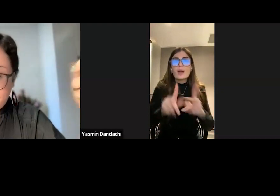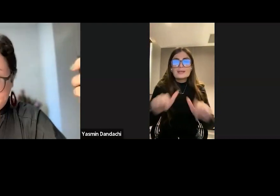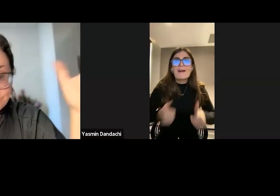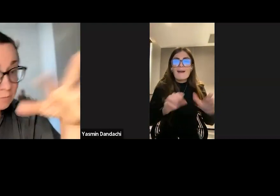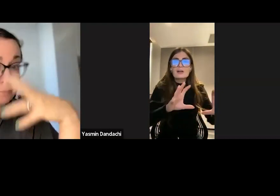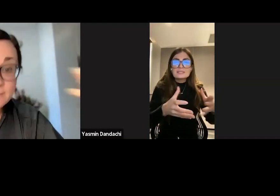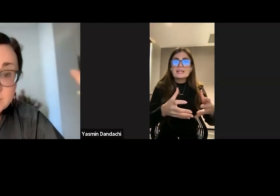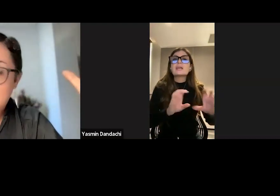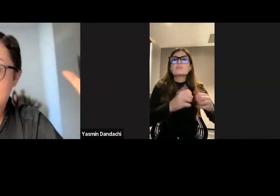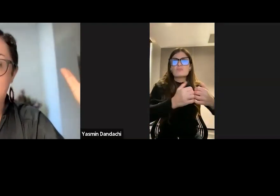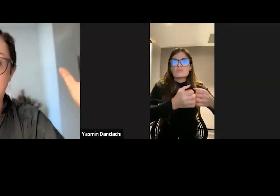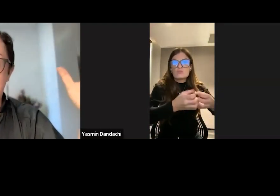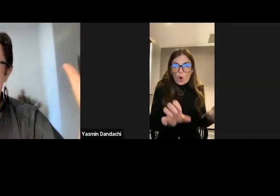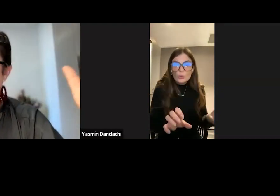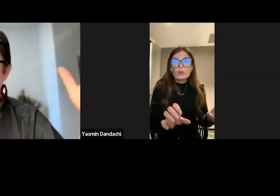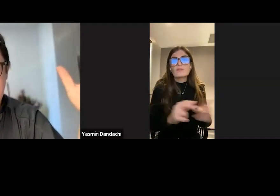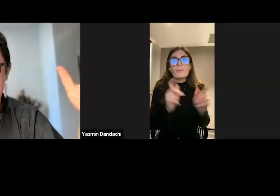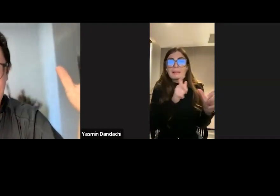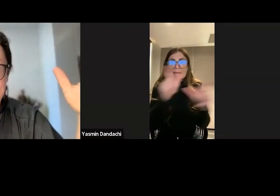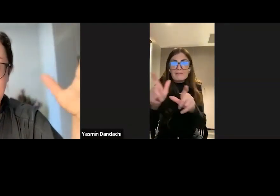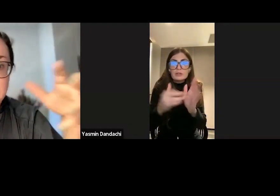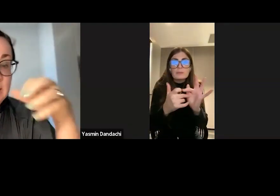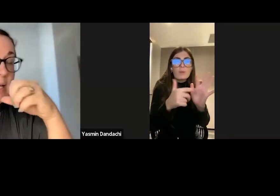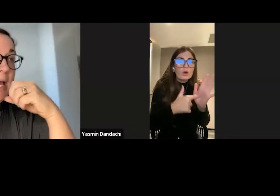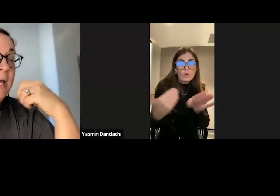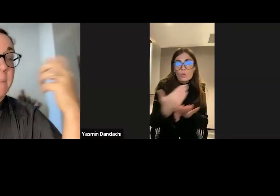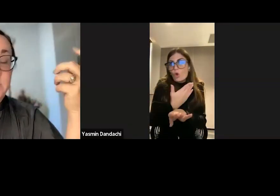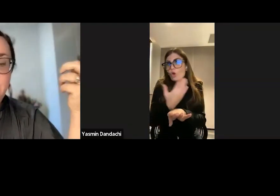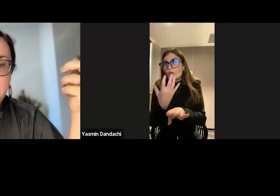from governance models to workforce crises, and most recently,